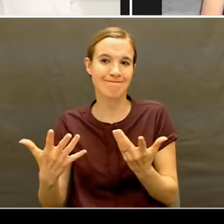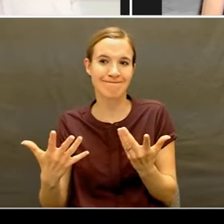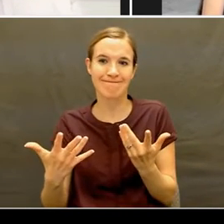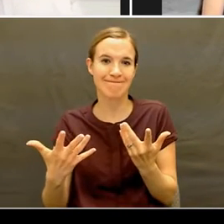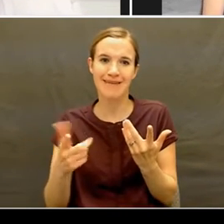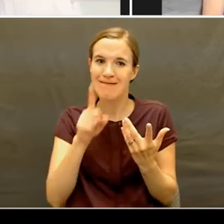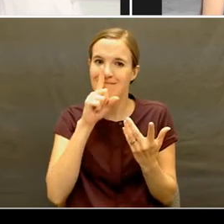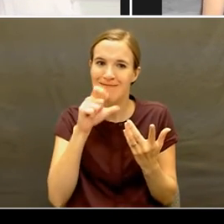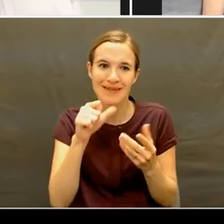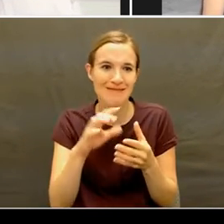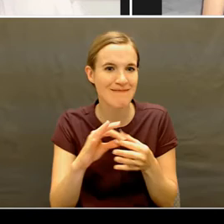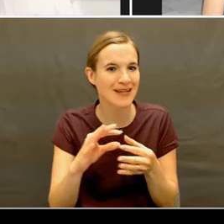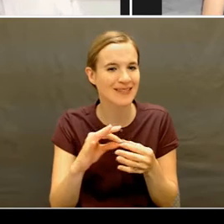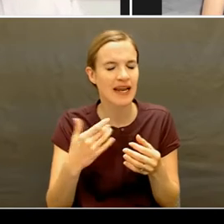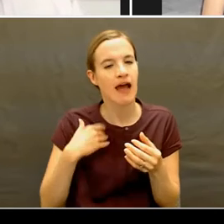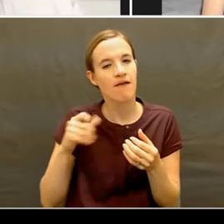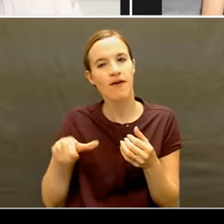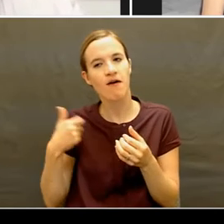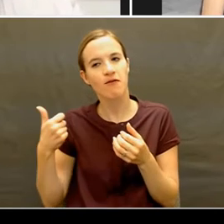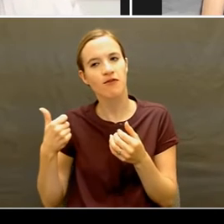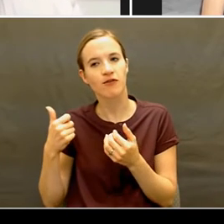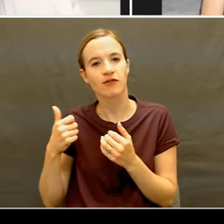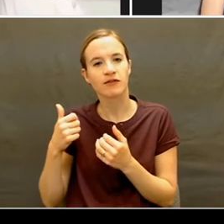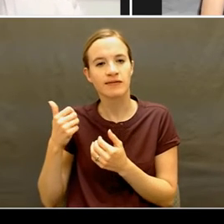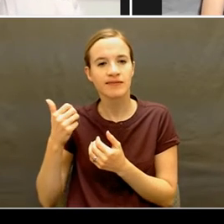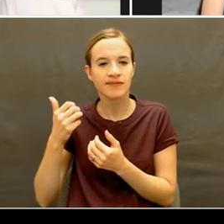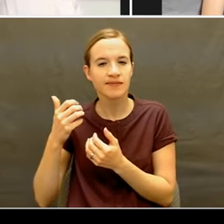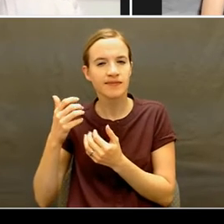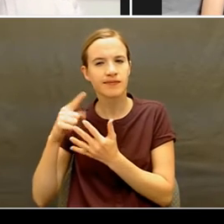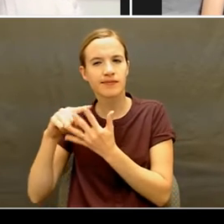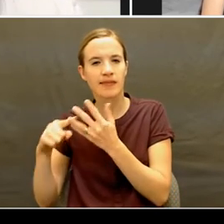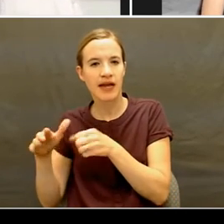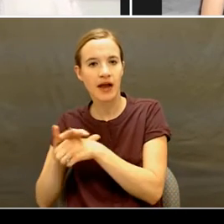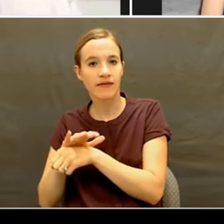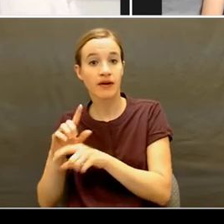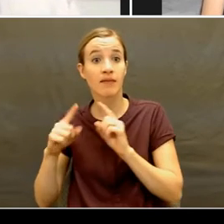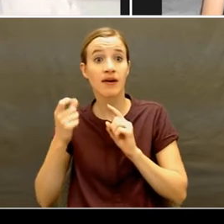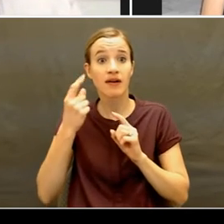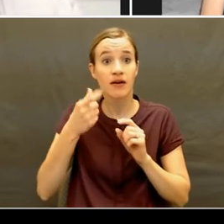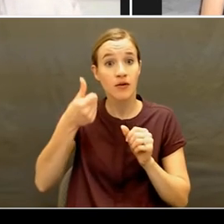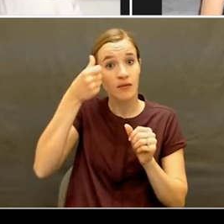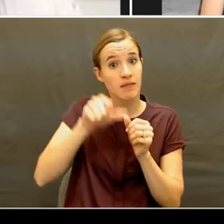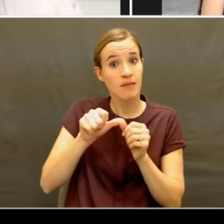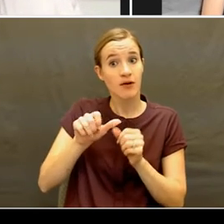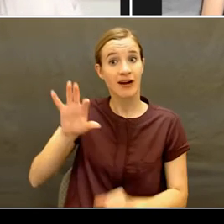still, Netflix, but the ninth district was found not to be a public accommodation. So there's a